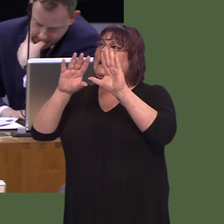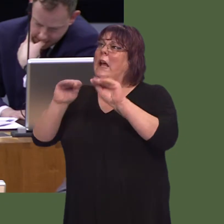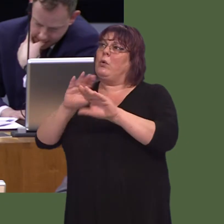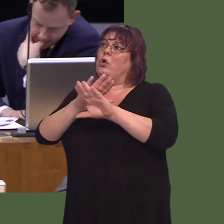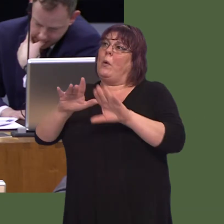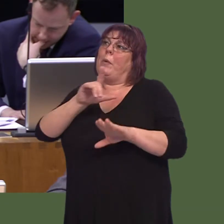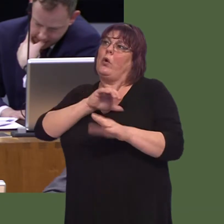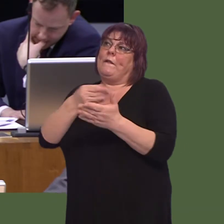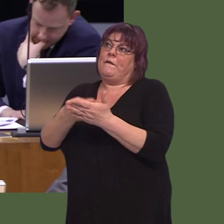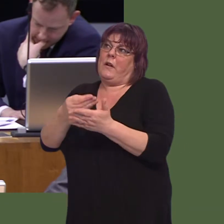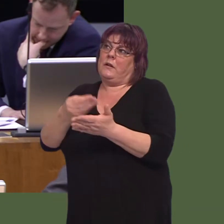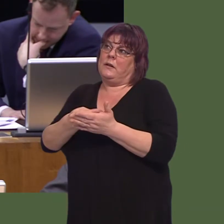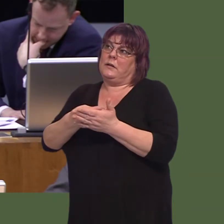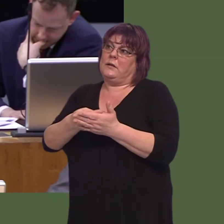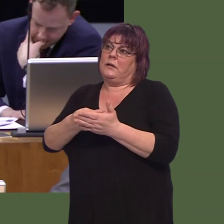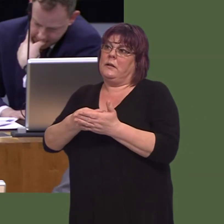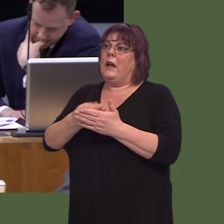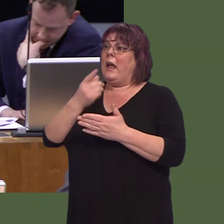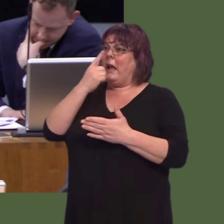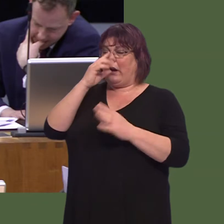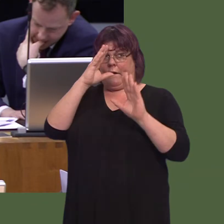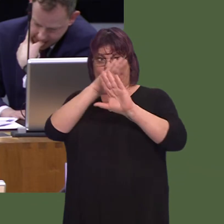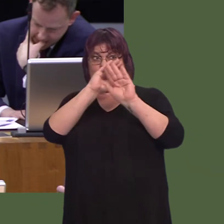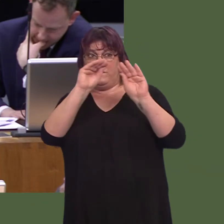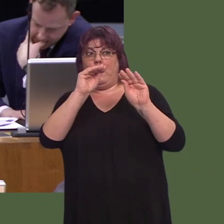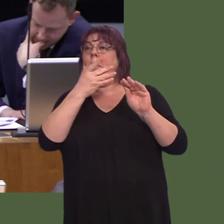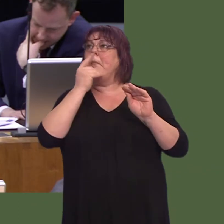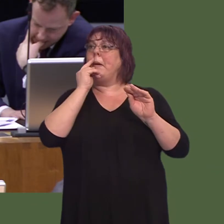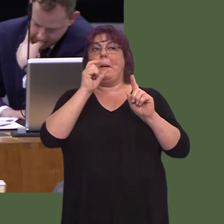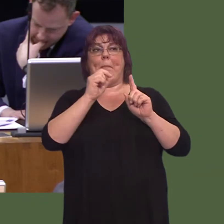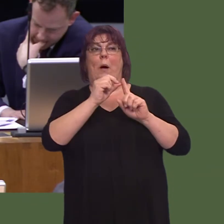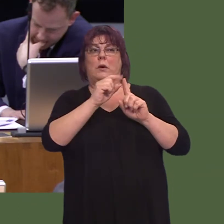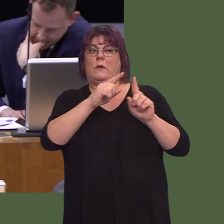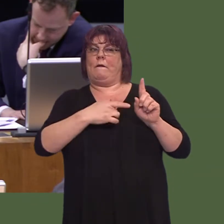was not financially motivated and can you assure the people of Powys that the replacement